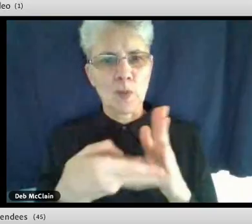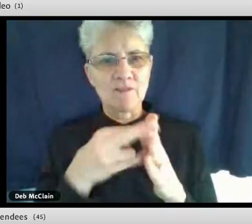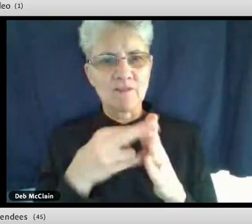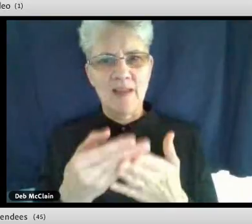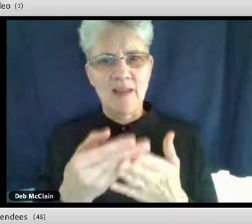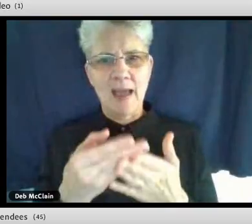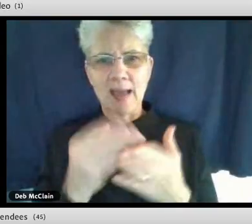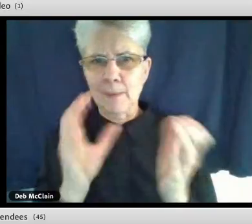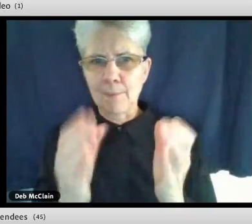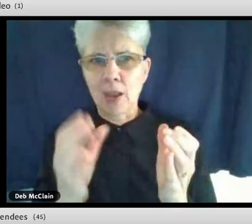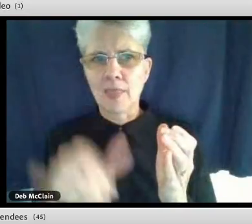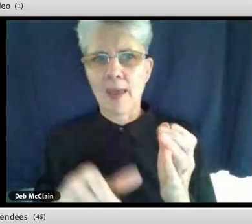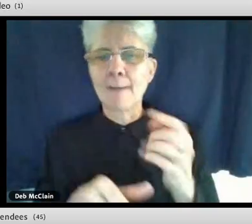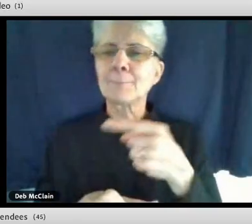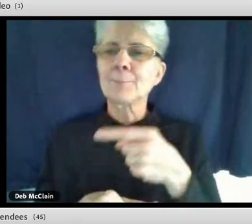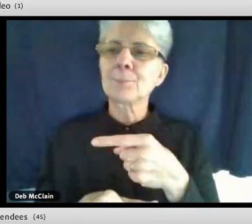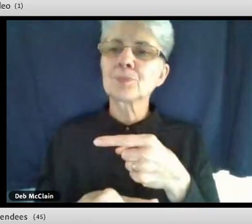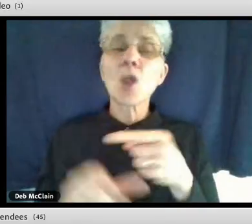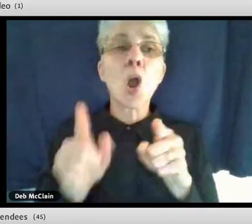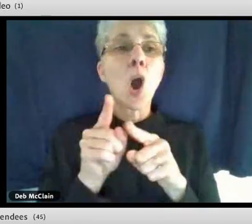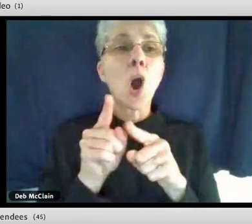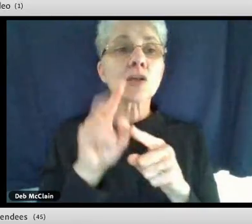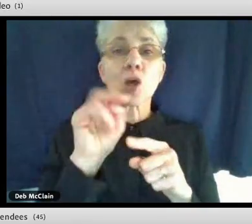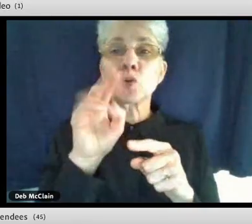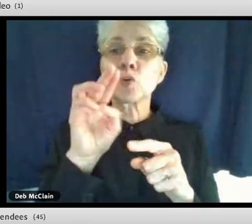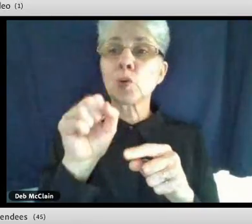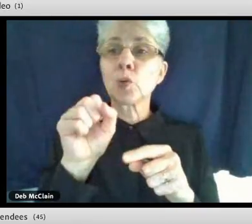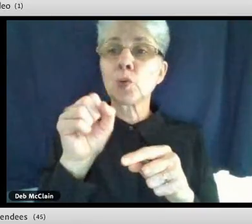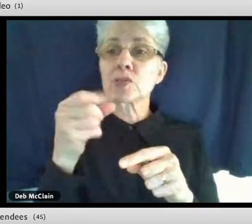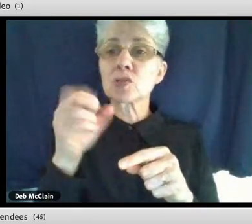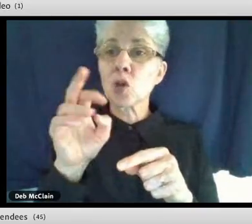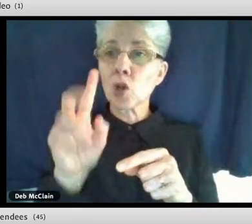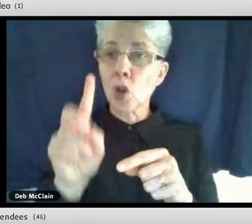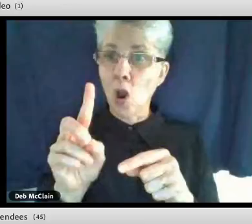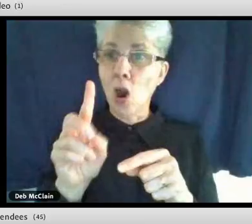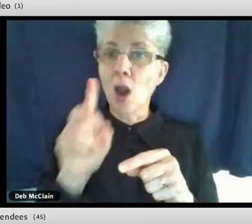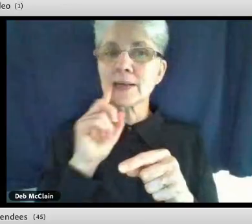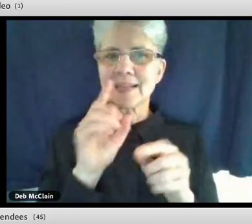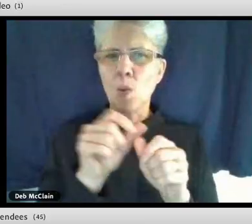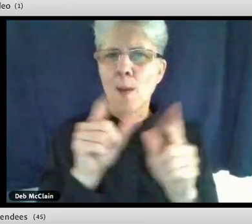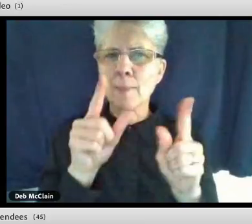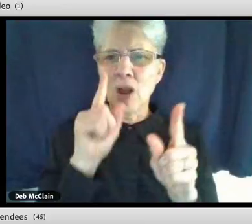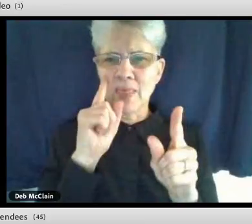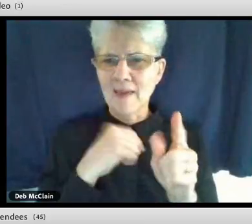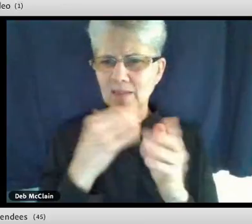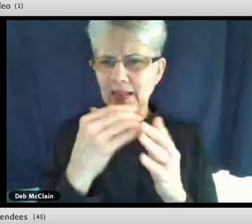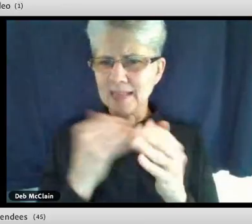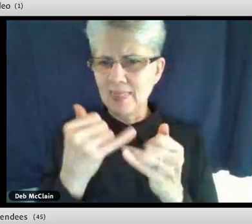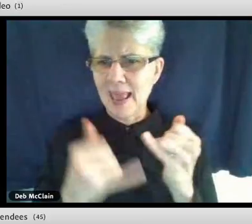Also NewsGuard is an organization. They also did a webinar. I think I've got it listed at the end as one of your sources.